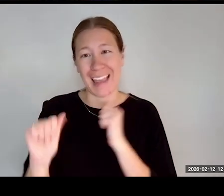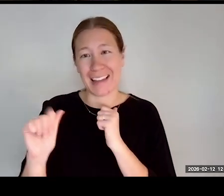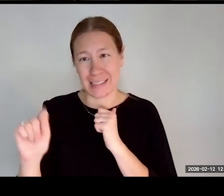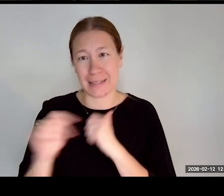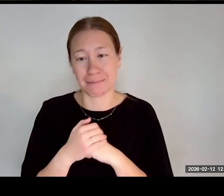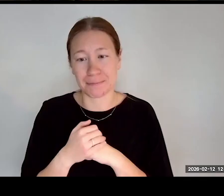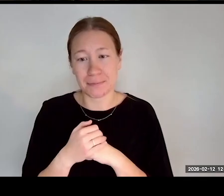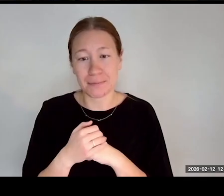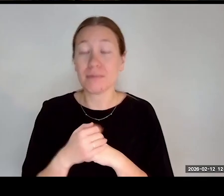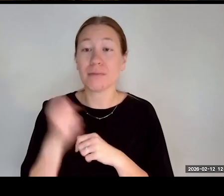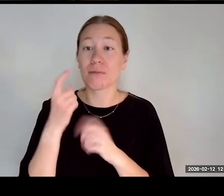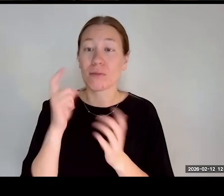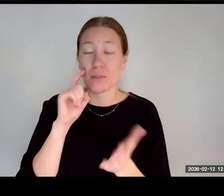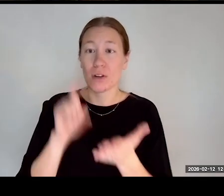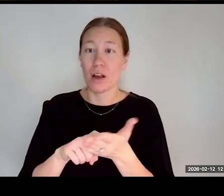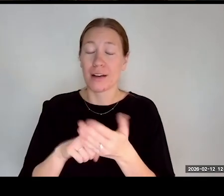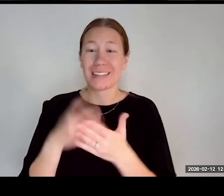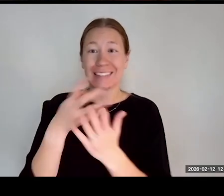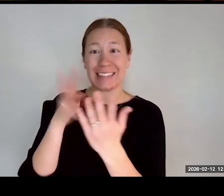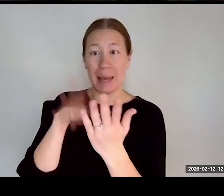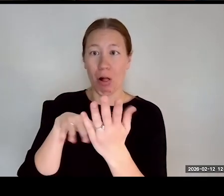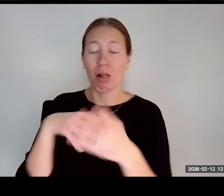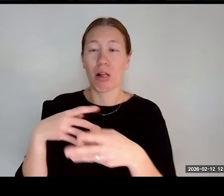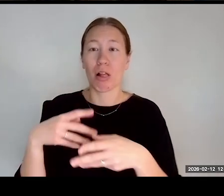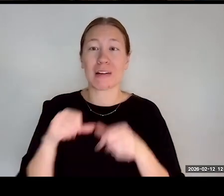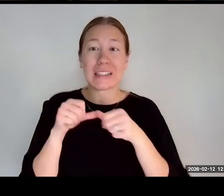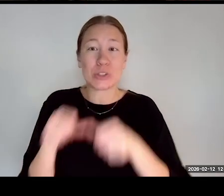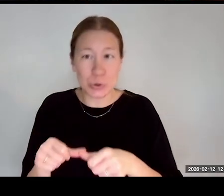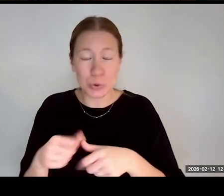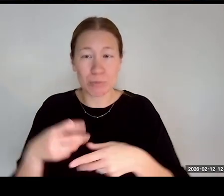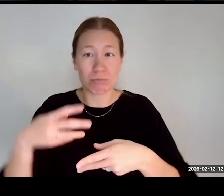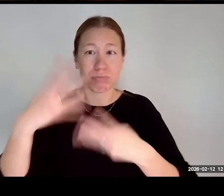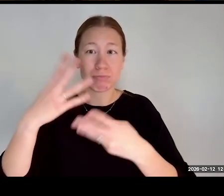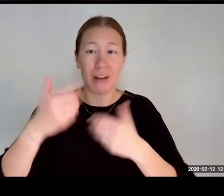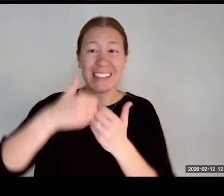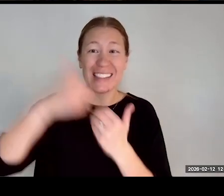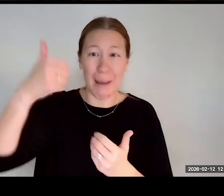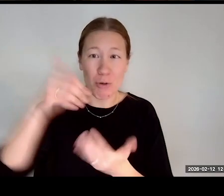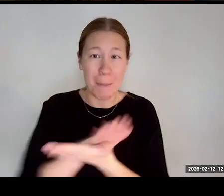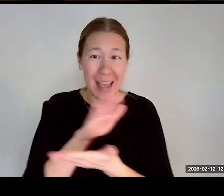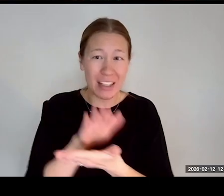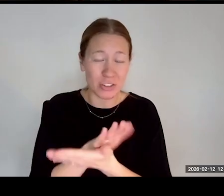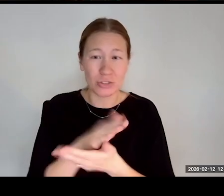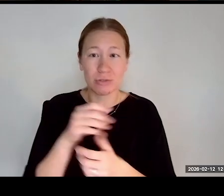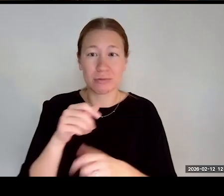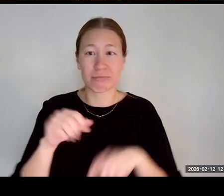because often what happens is those rows get interpreted as two separate rows instead of conjoined rows and conjoined cell content.